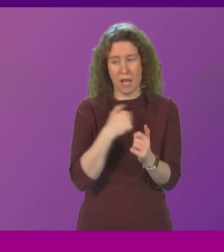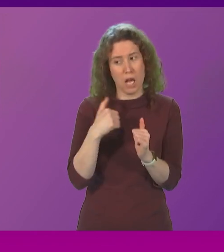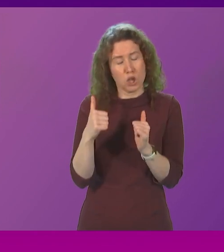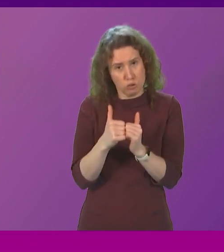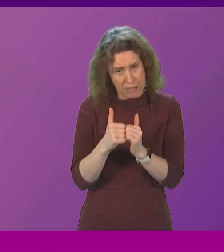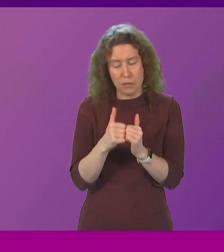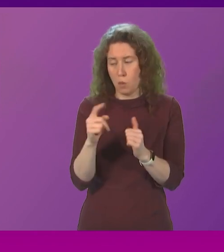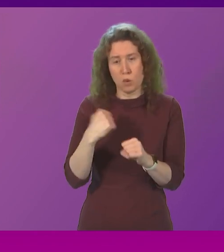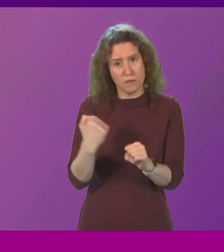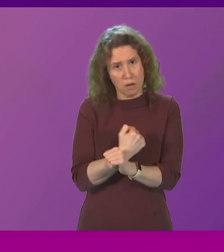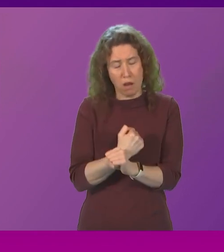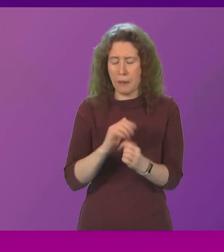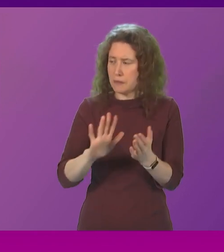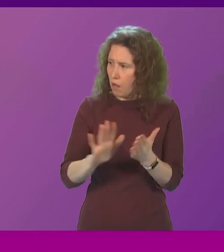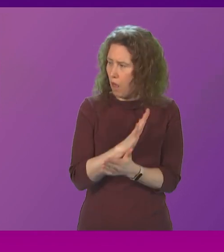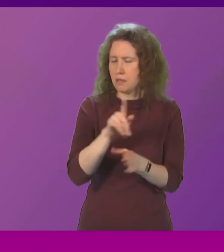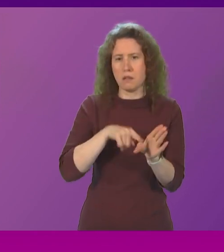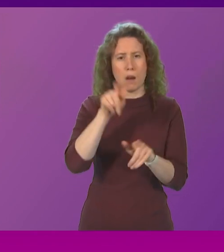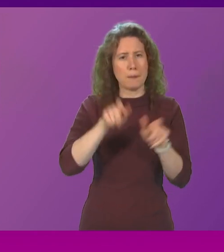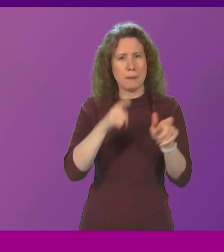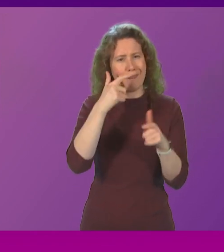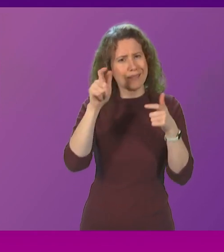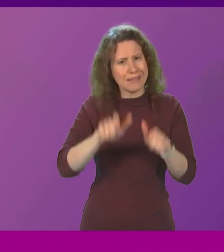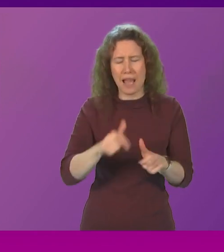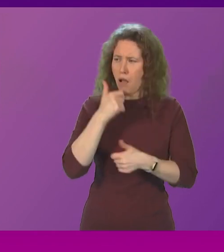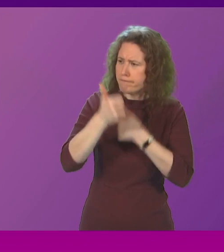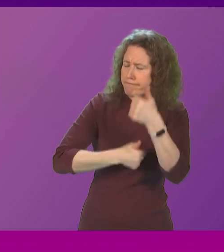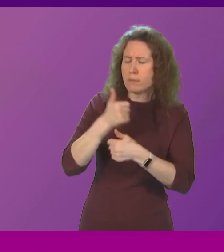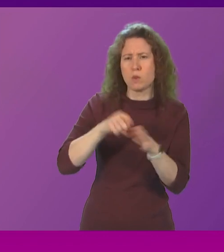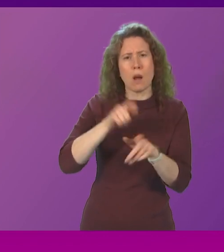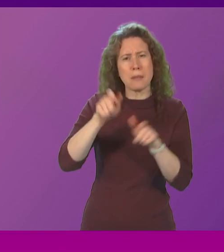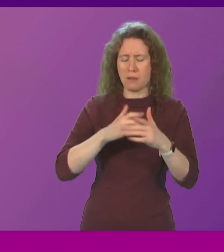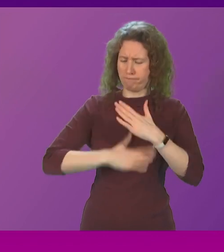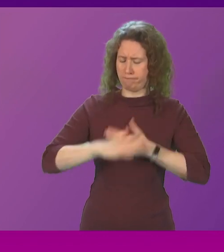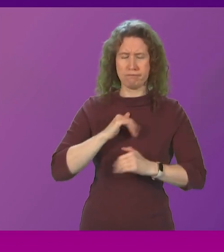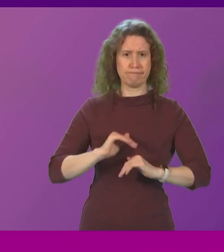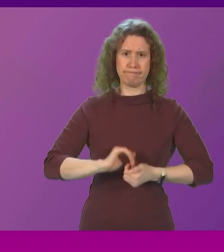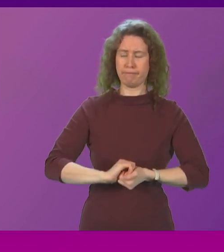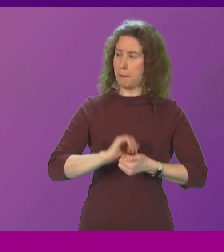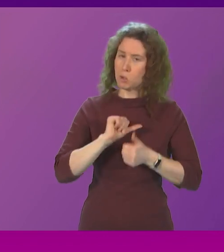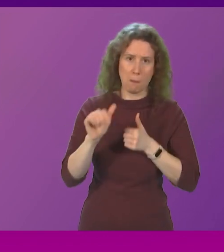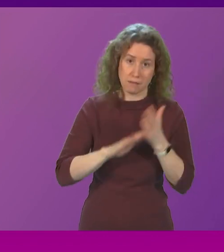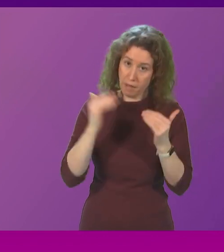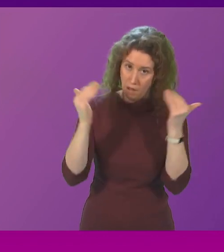I am delighted that young people were allowed to stay. I commend those young people for behaving much better than some of the adults who were